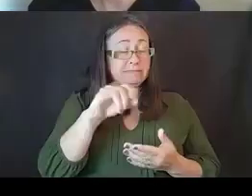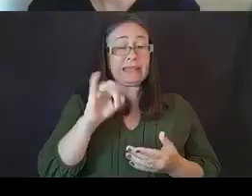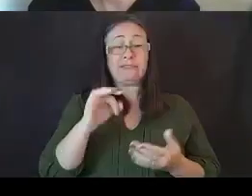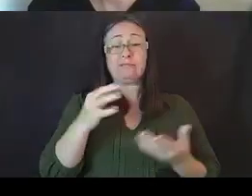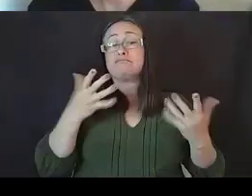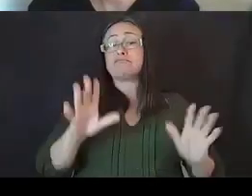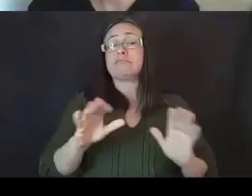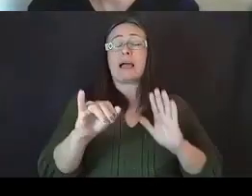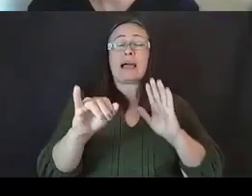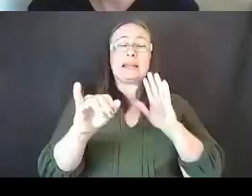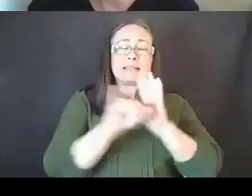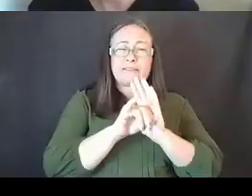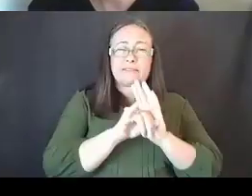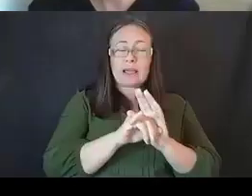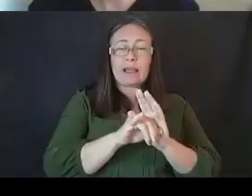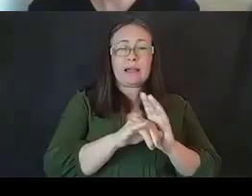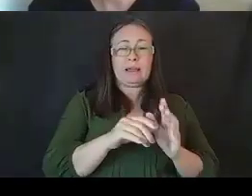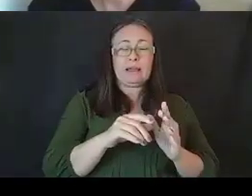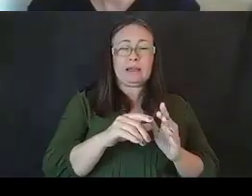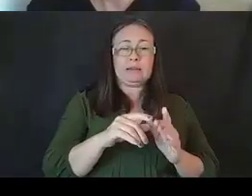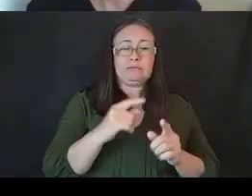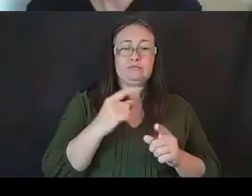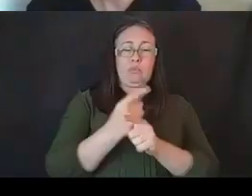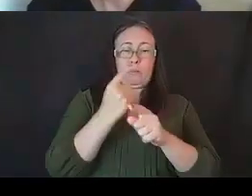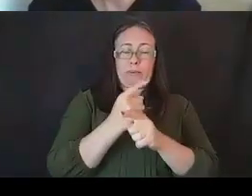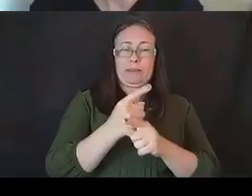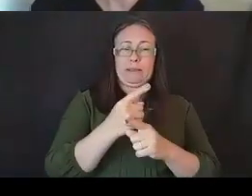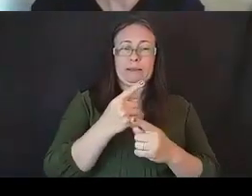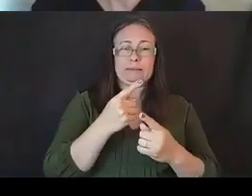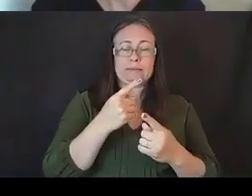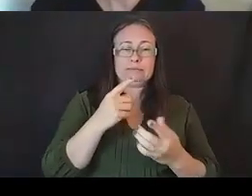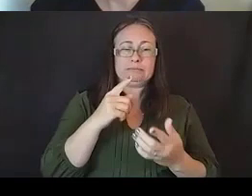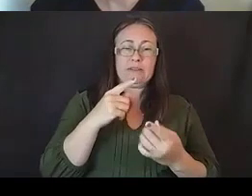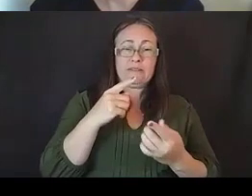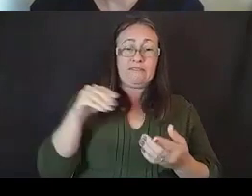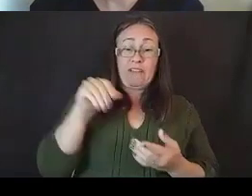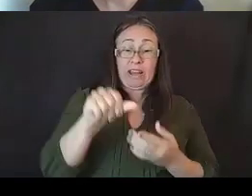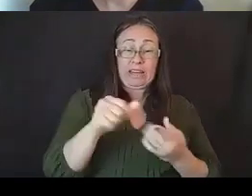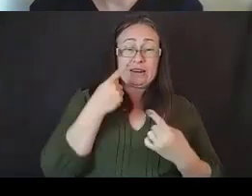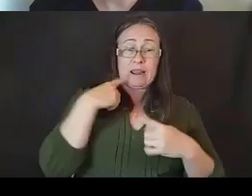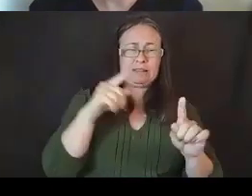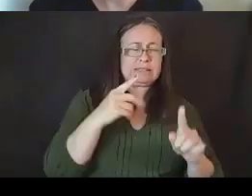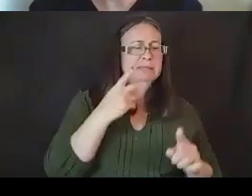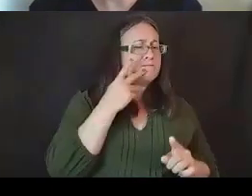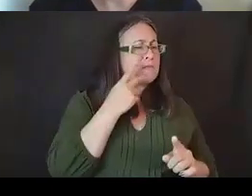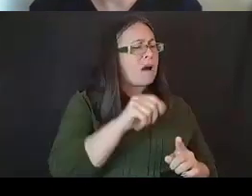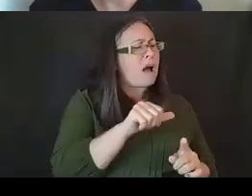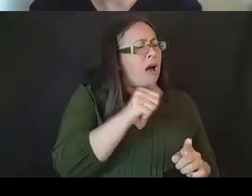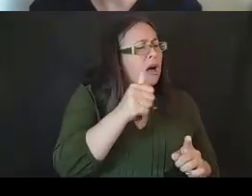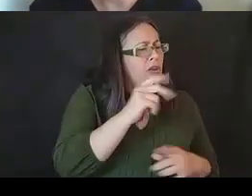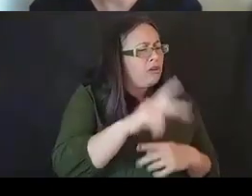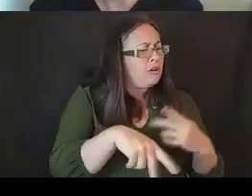a relevant funding opportunity announcement and want to see what kind of projects have already been funded under similar announcements.